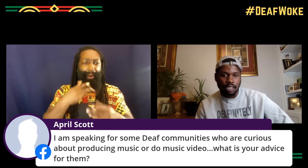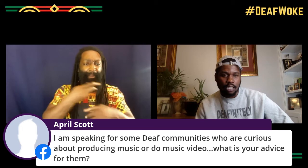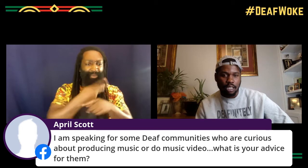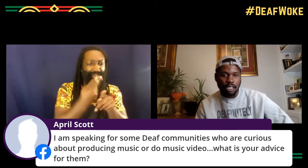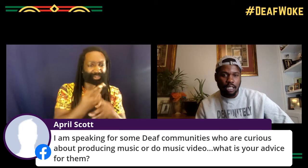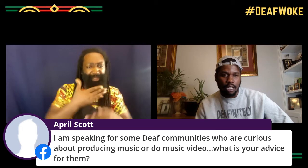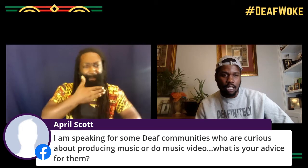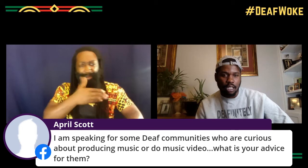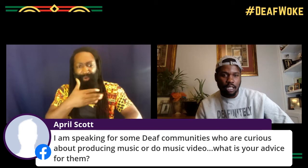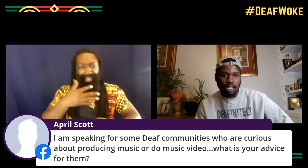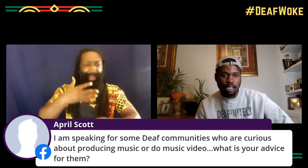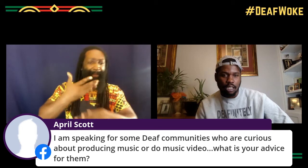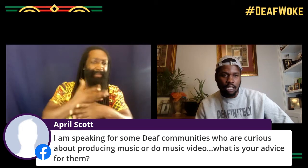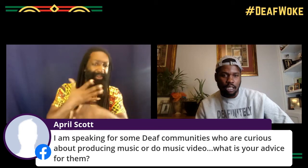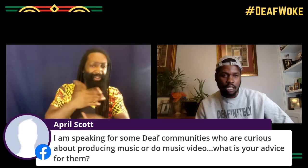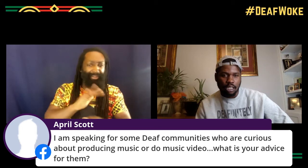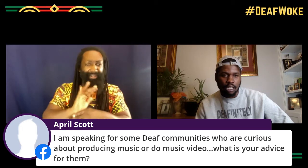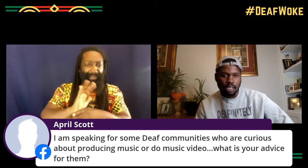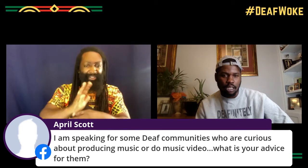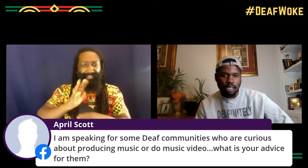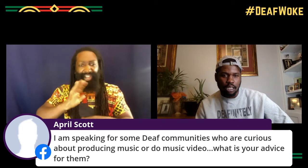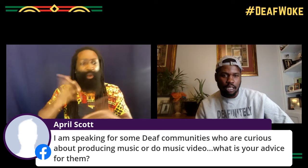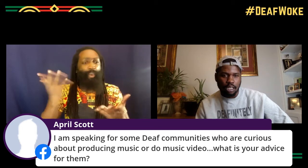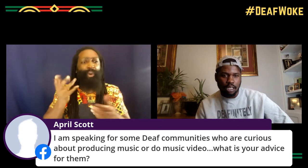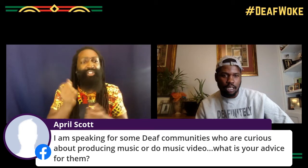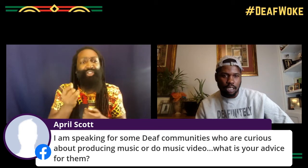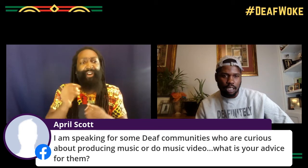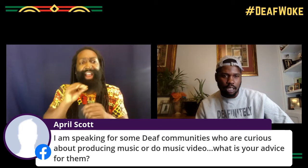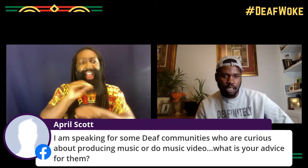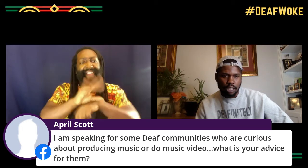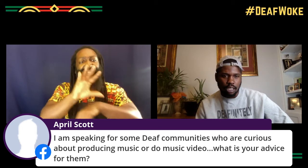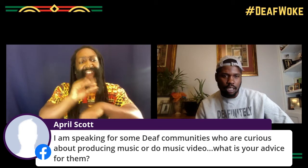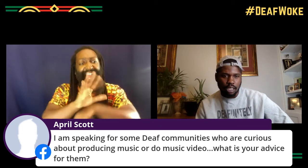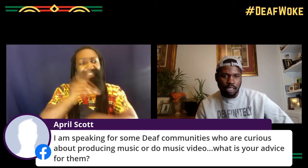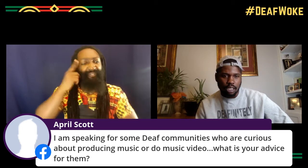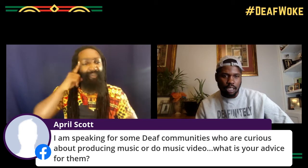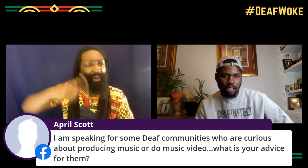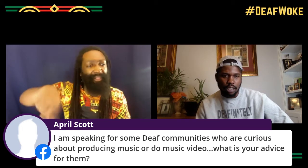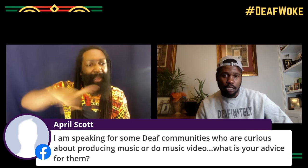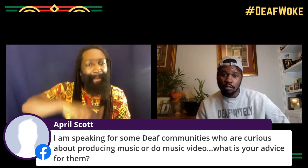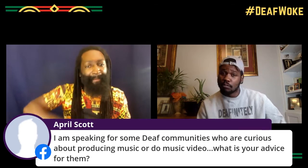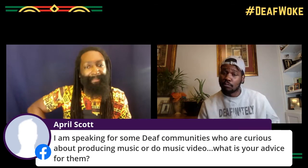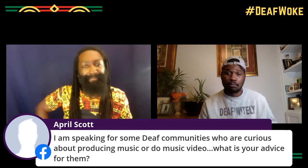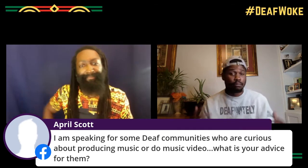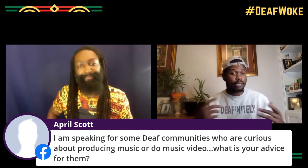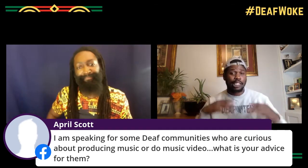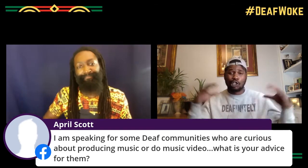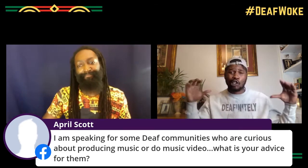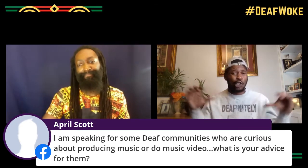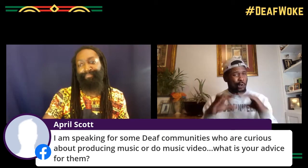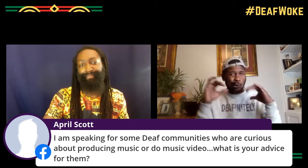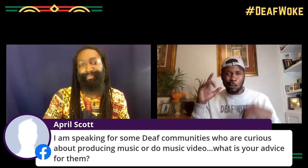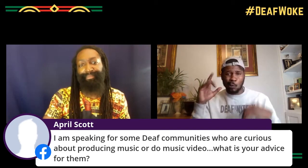So, somebody speaking for some deaf communities are curious about producing music, are doing music videos.